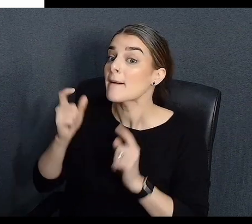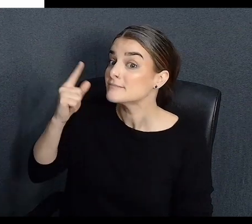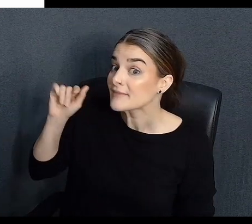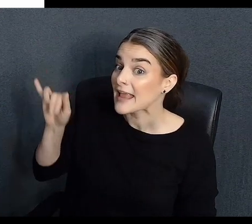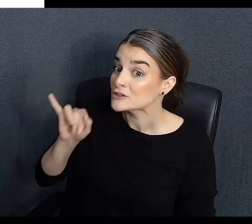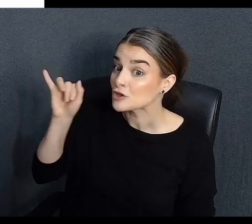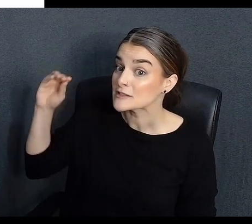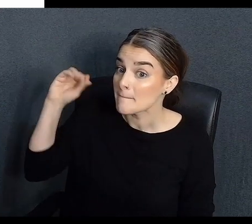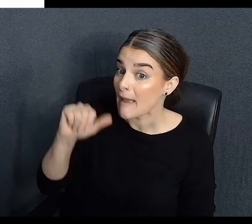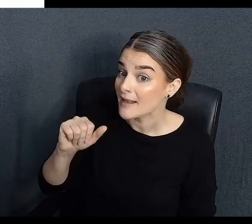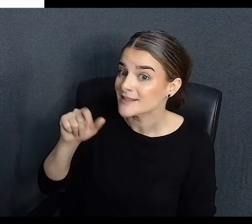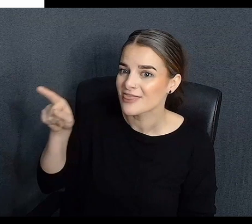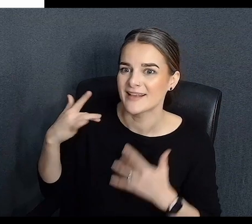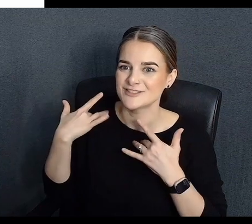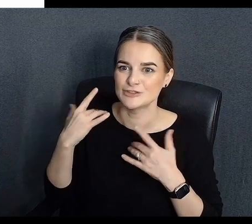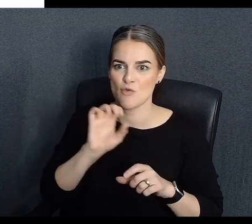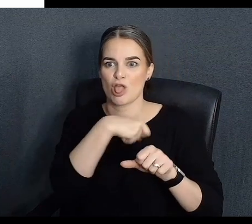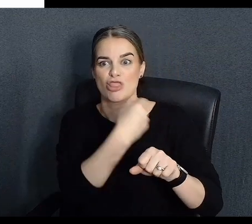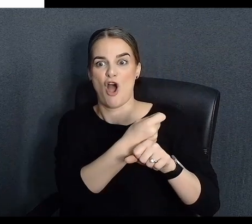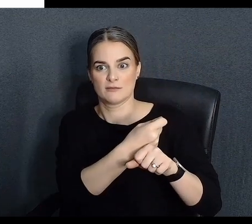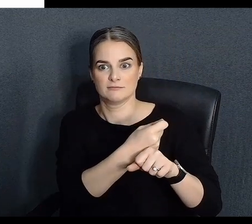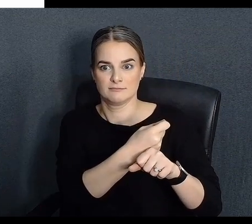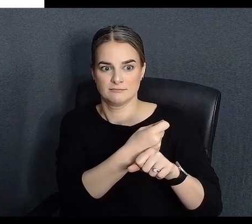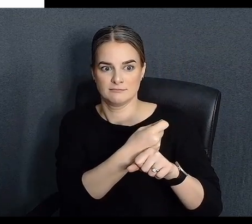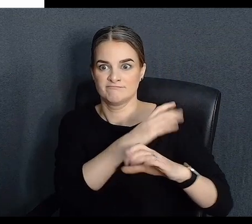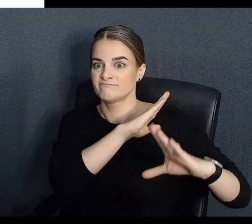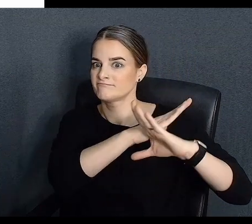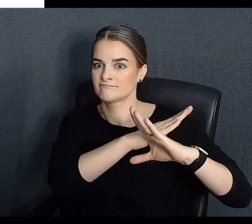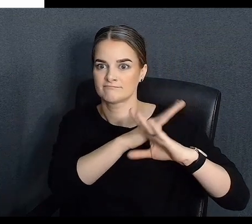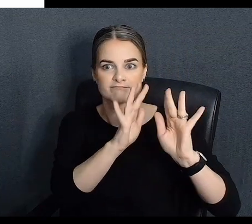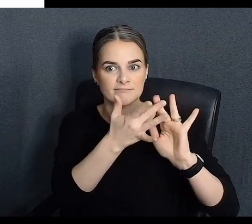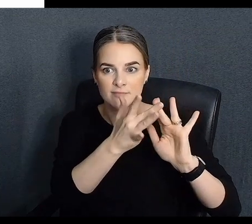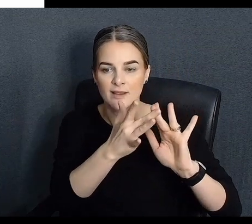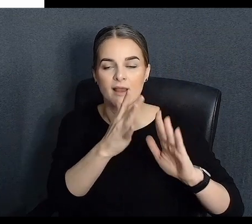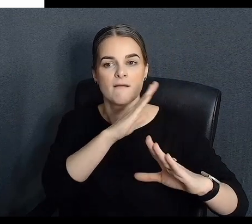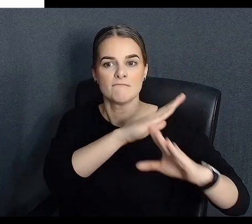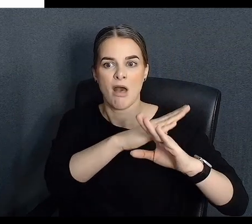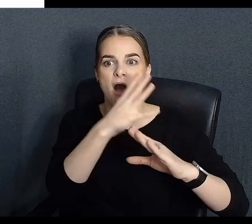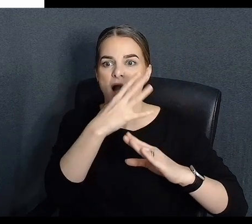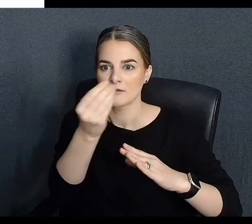they are locked down, meaning, you can't get to the internet. You can't get to those external features.